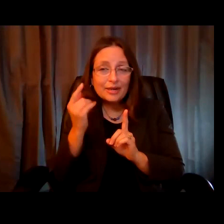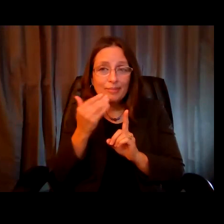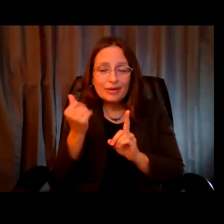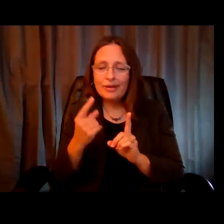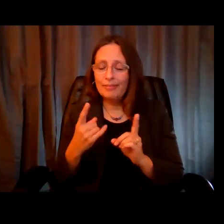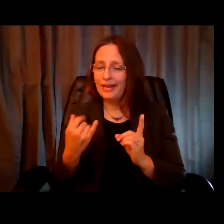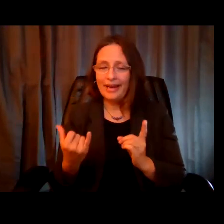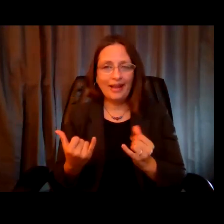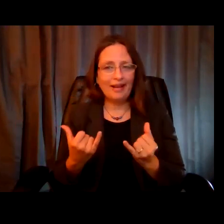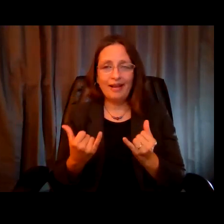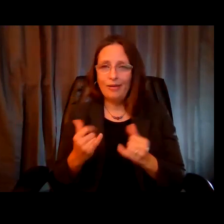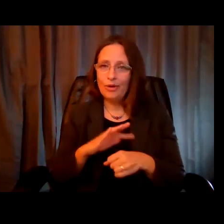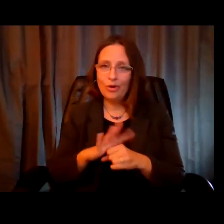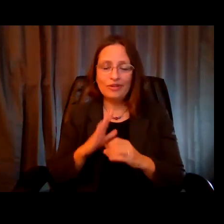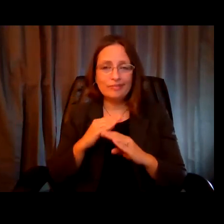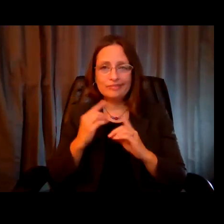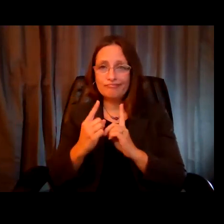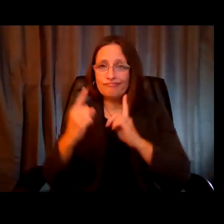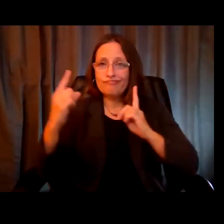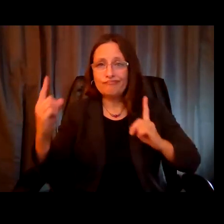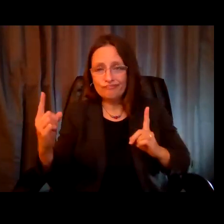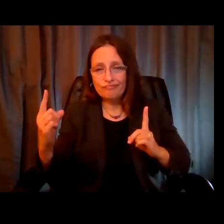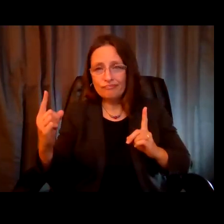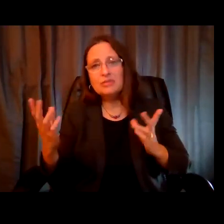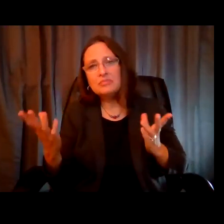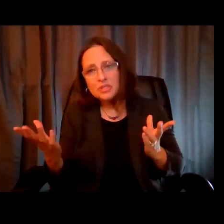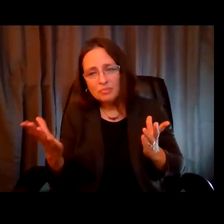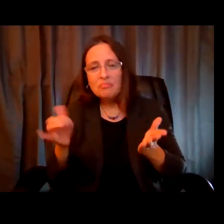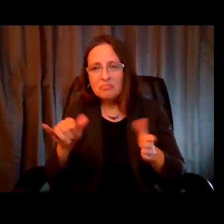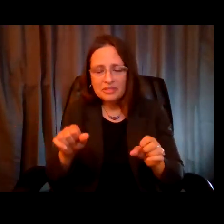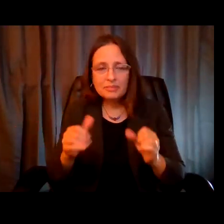the tell e visits or follow up appointments by phone or video.